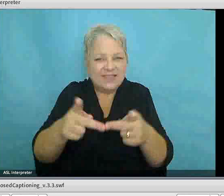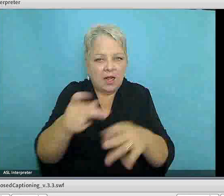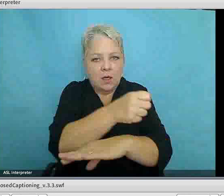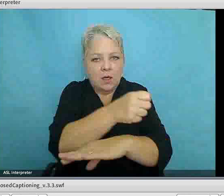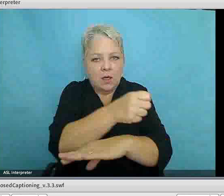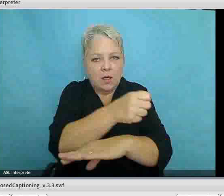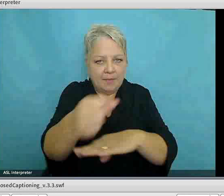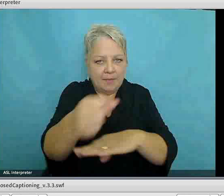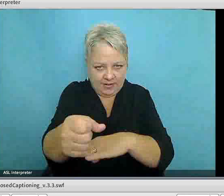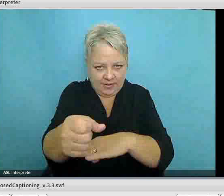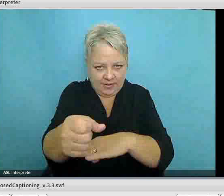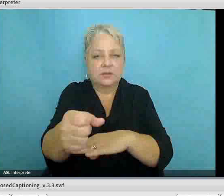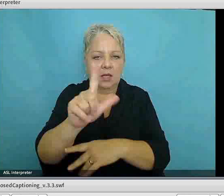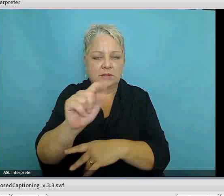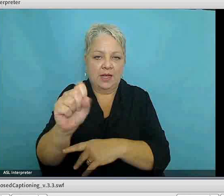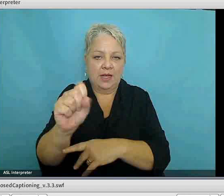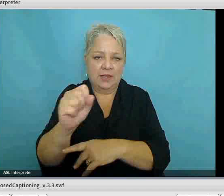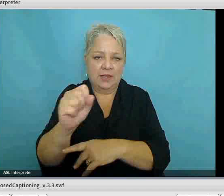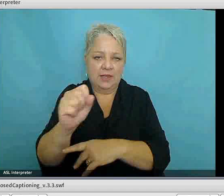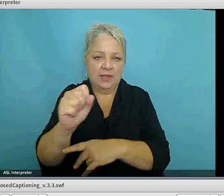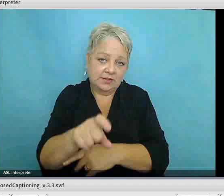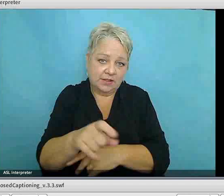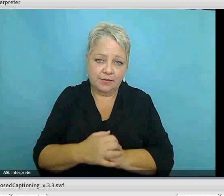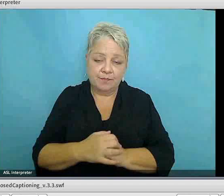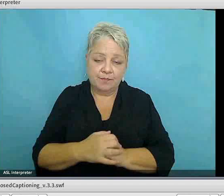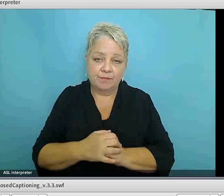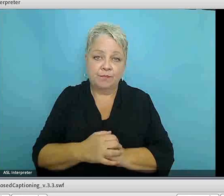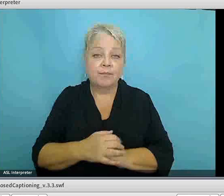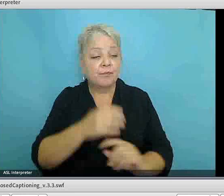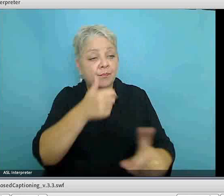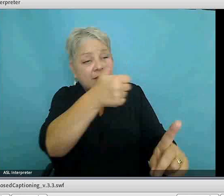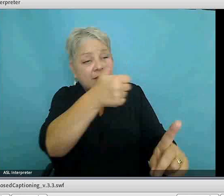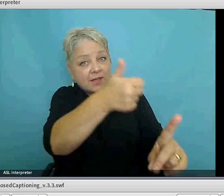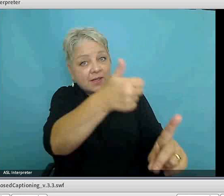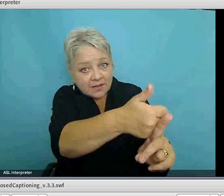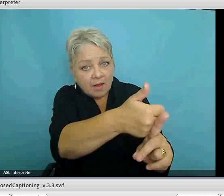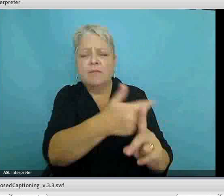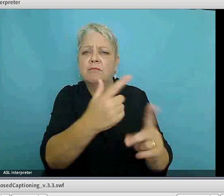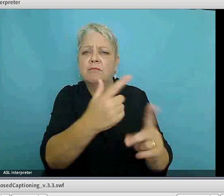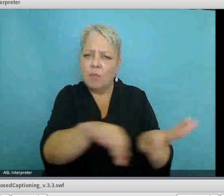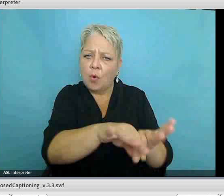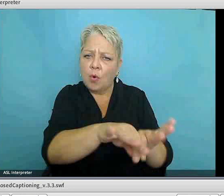The enrollee plays the central role in choosing members of the Care Team, and the enrollee